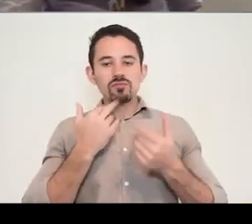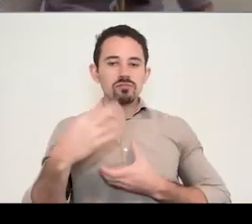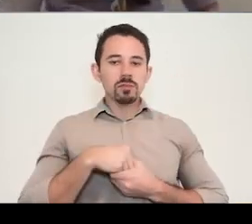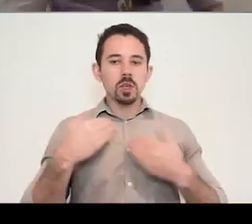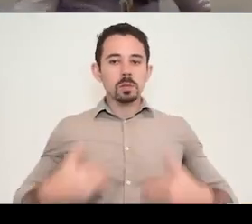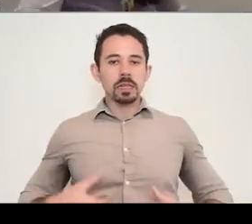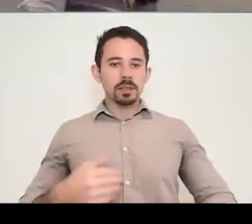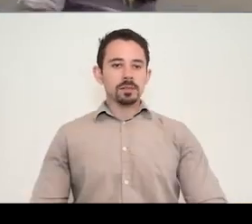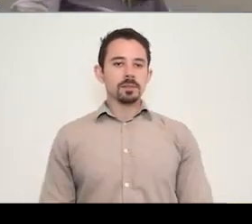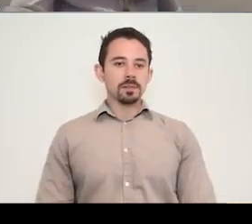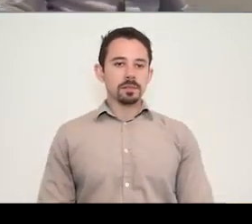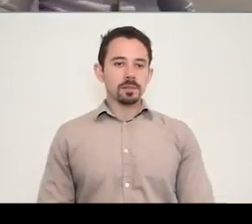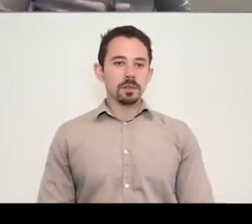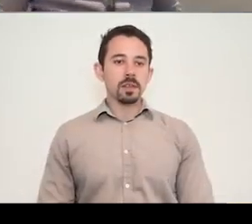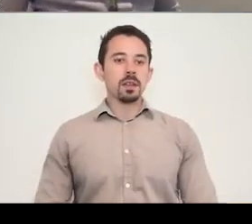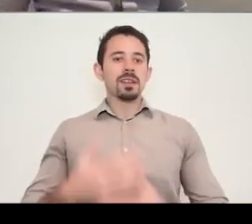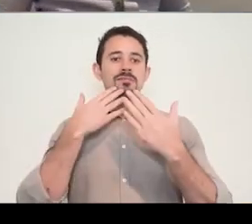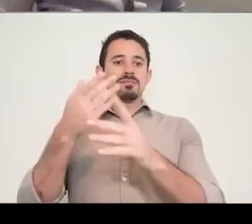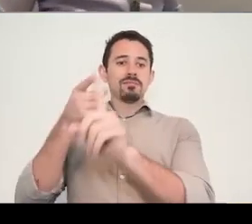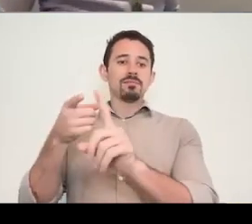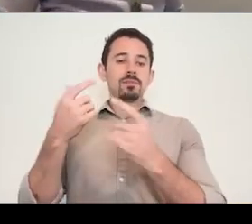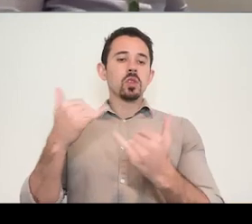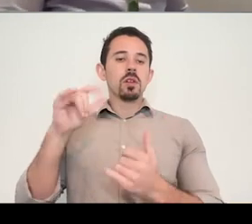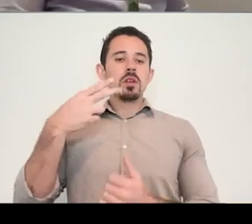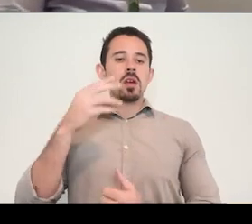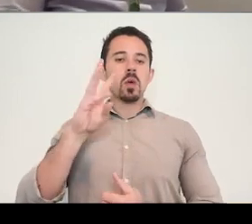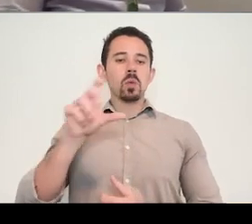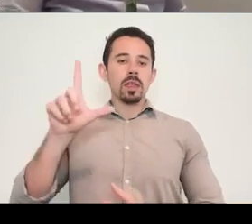I would especially like to thank Greg Whitfield for being a mentor and a role model for how I